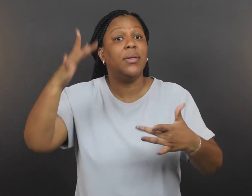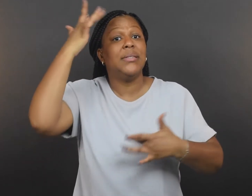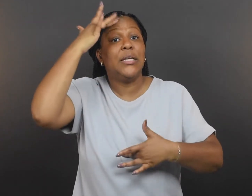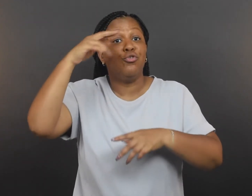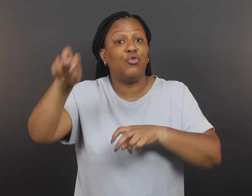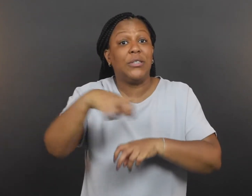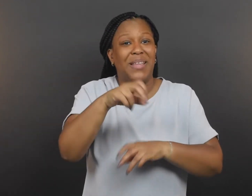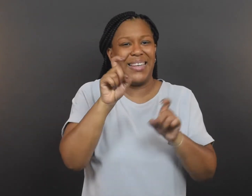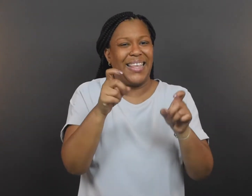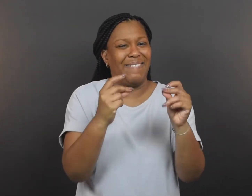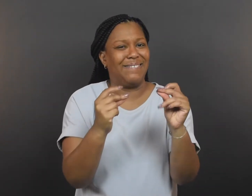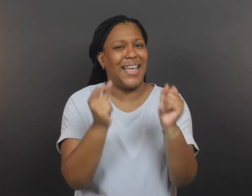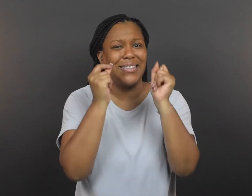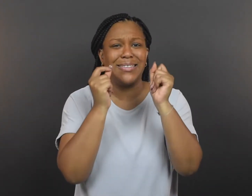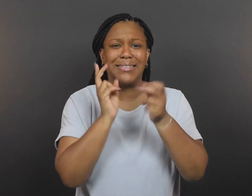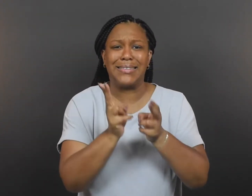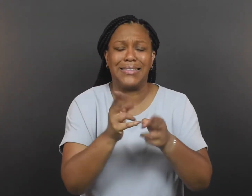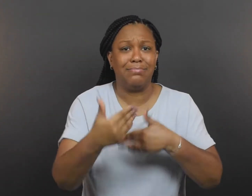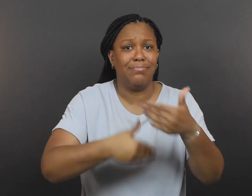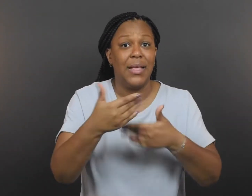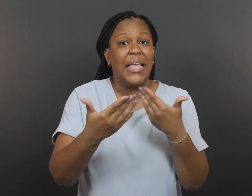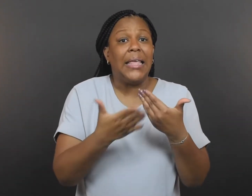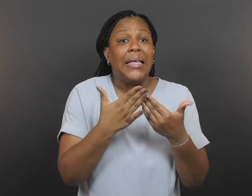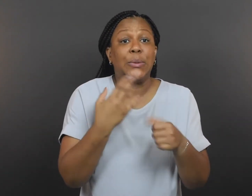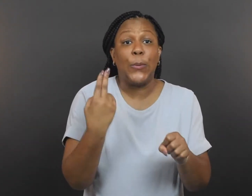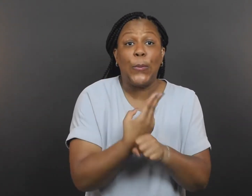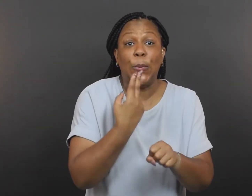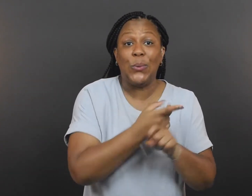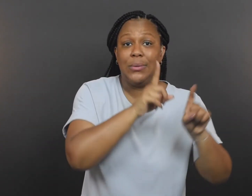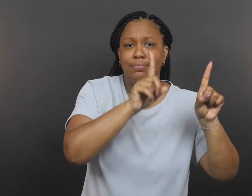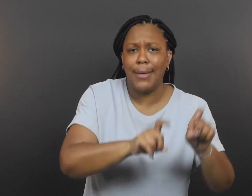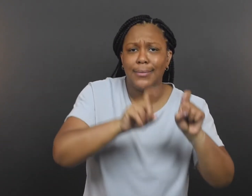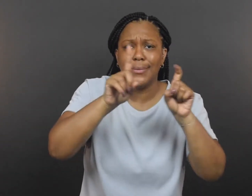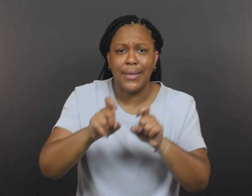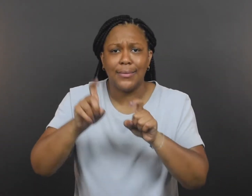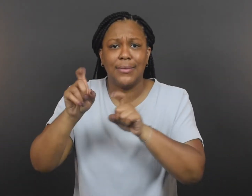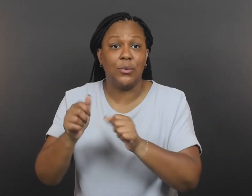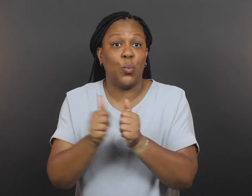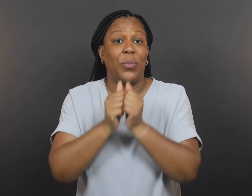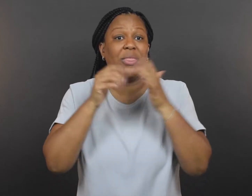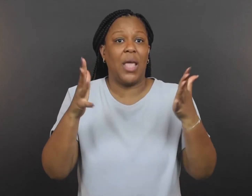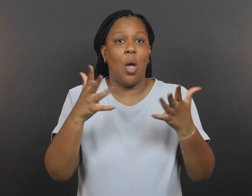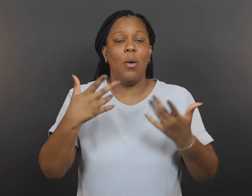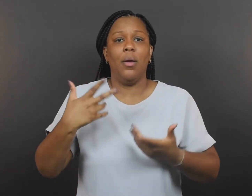Communities with widespread transmission need fast, easy-to-use tests that can be performed